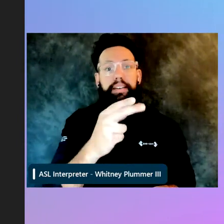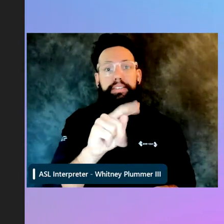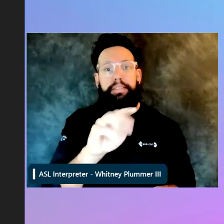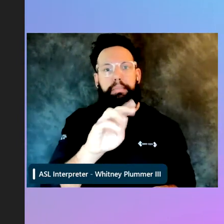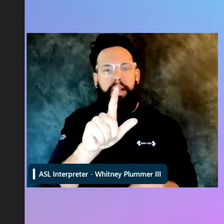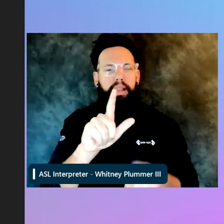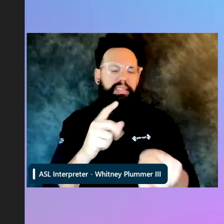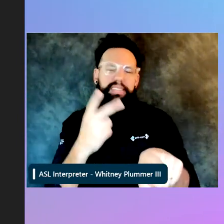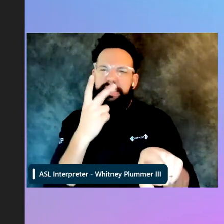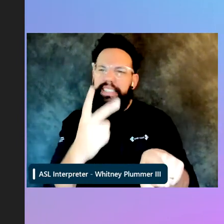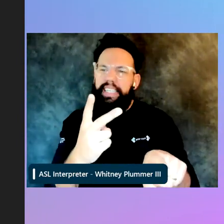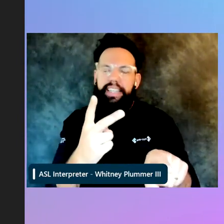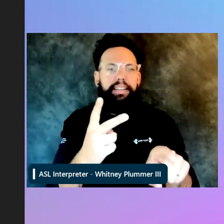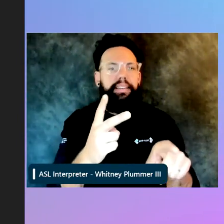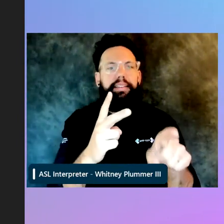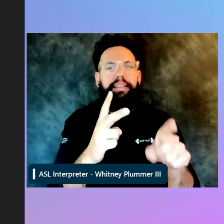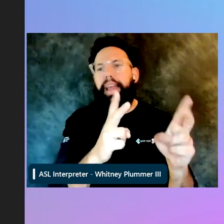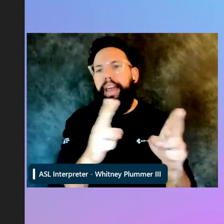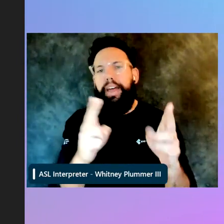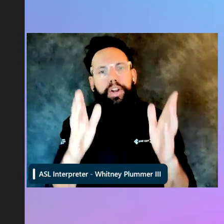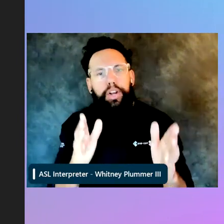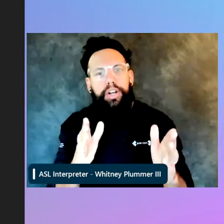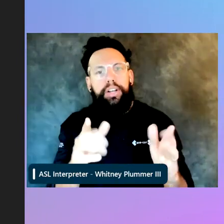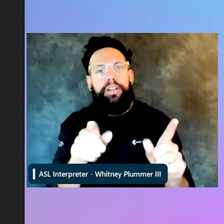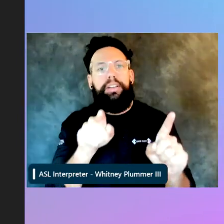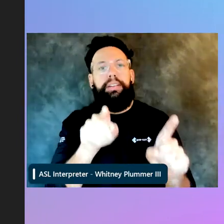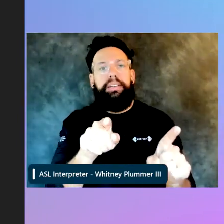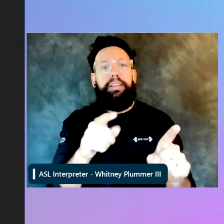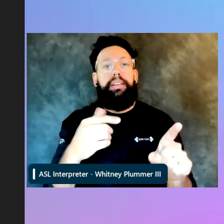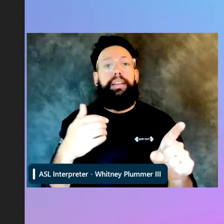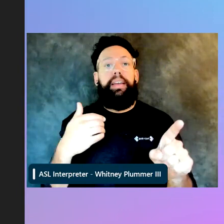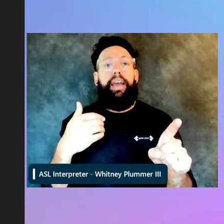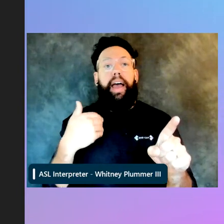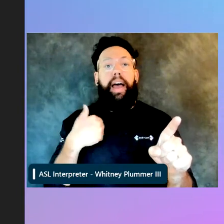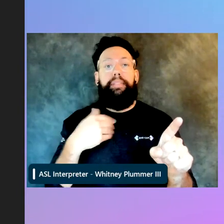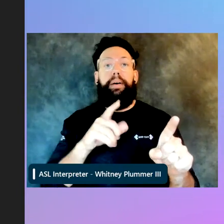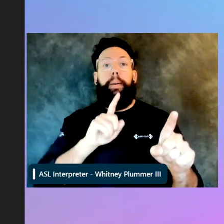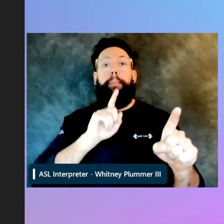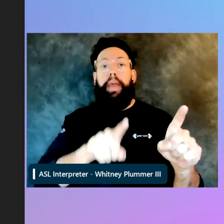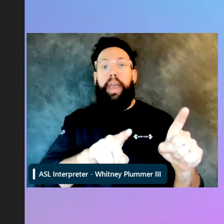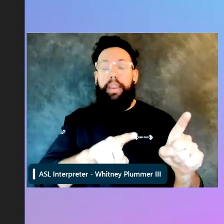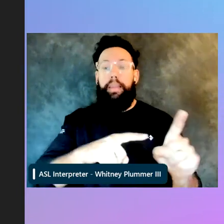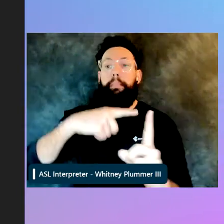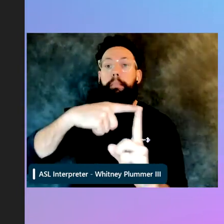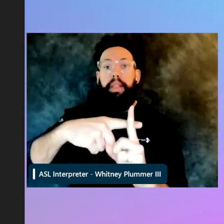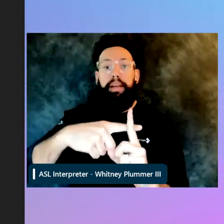message stating that pressing command plus I. Since I am on a